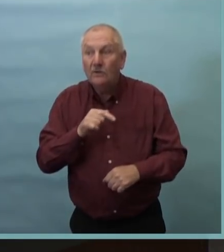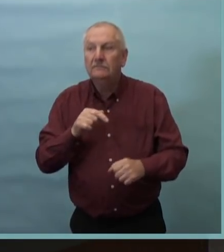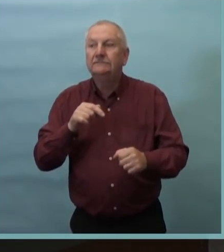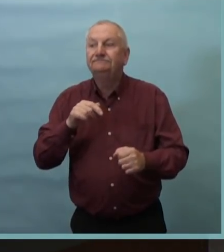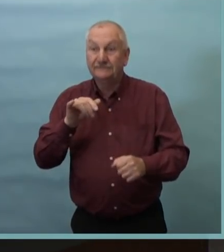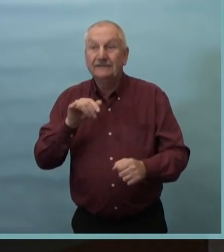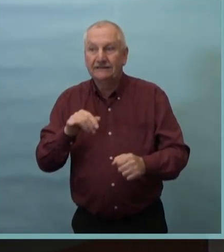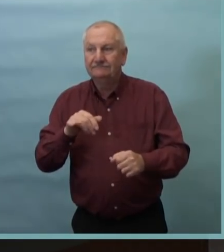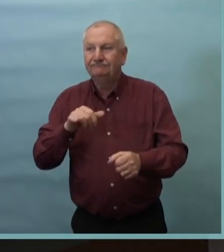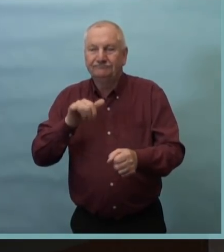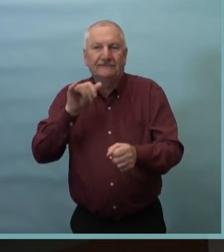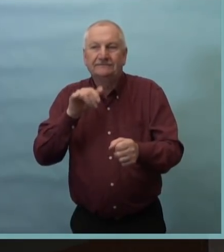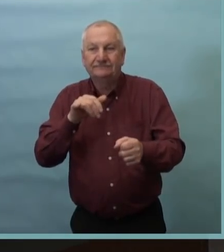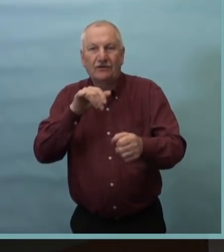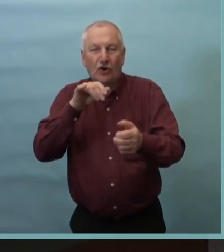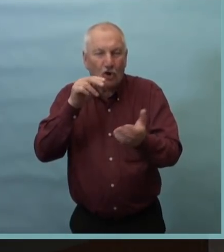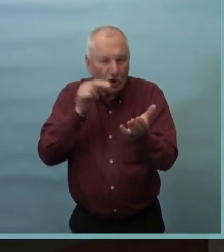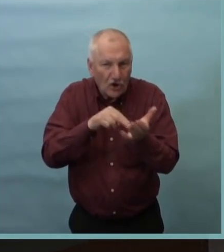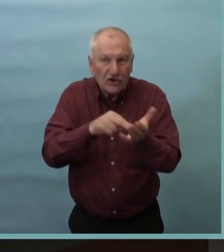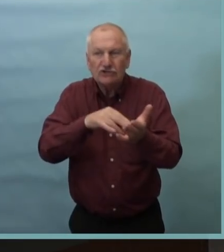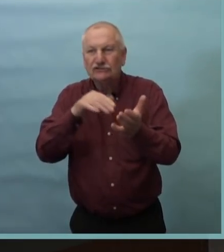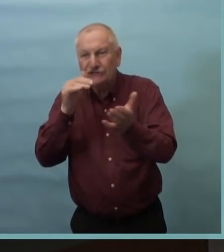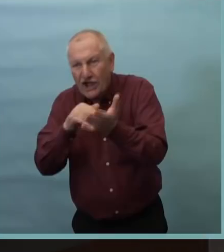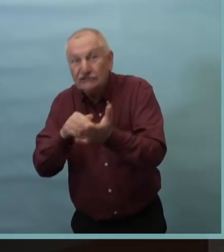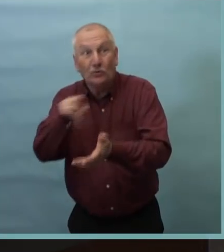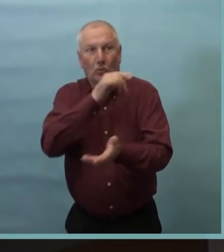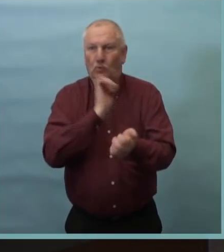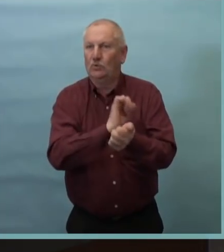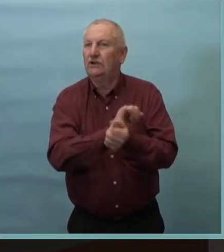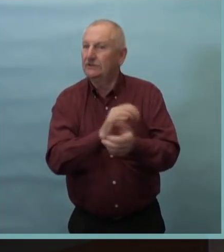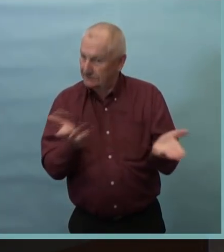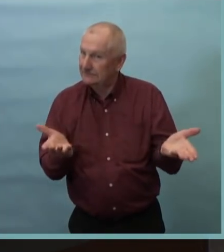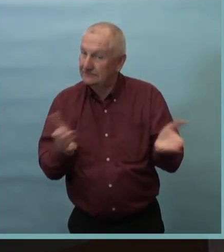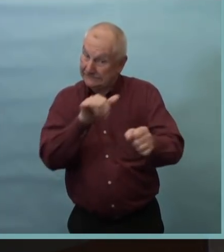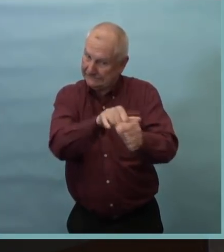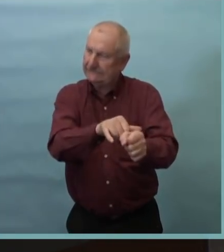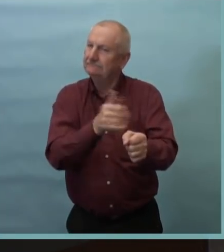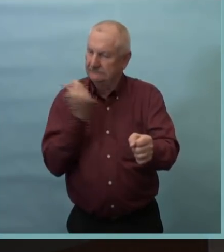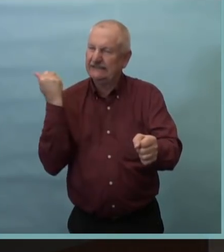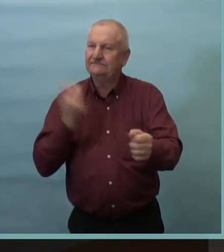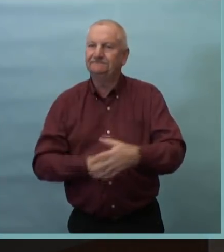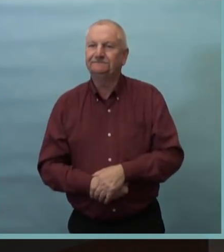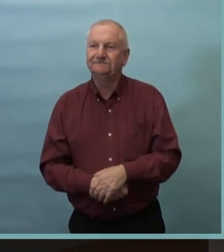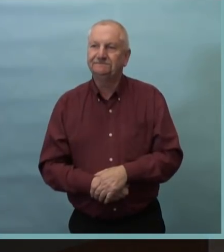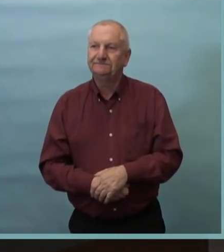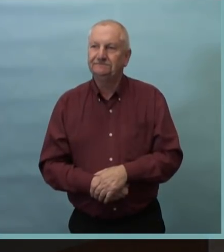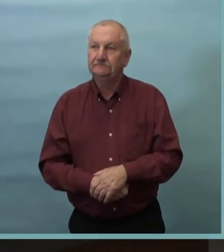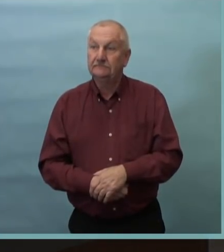virtually I want to thank all Manitobans for their efforts for following public